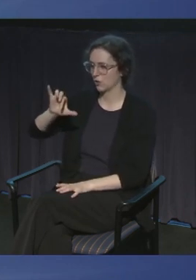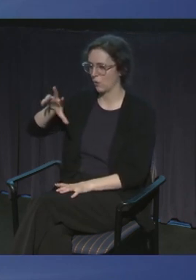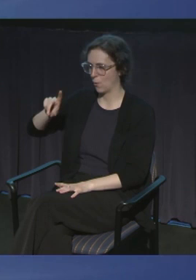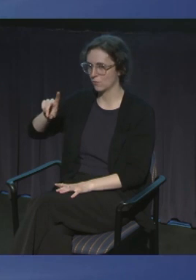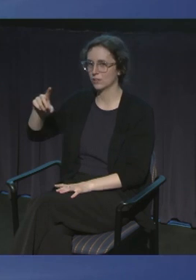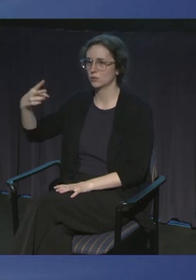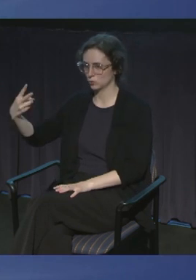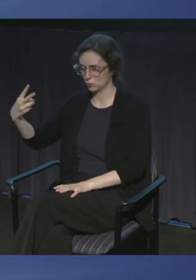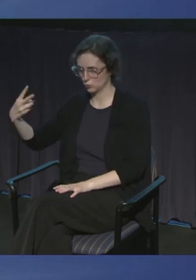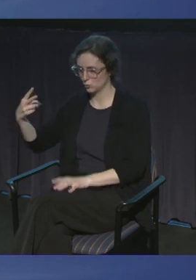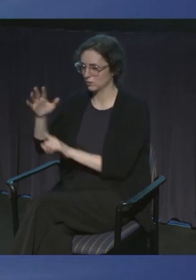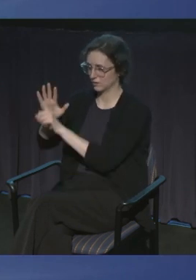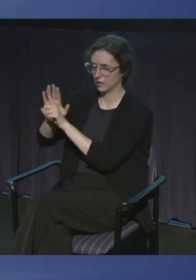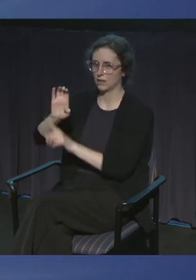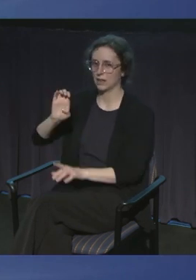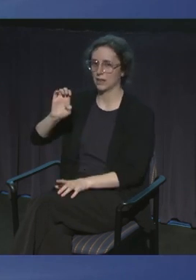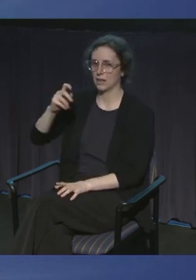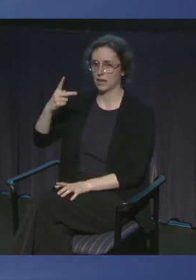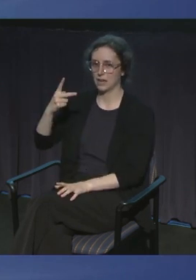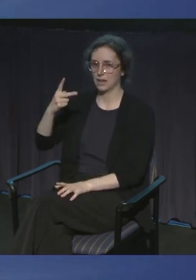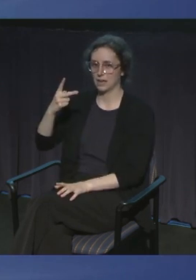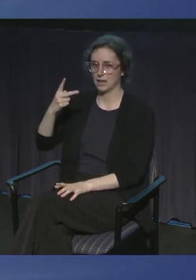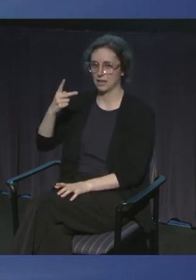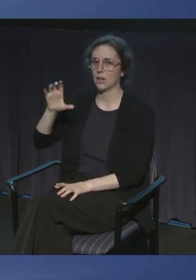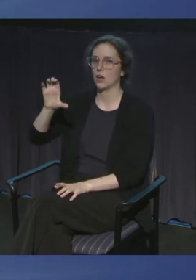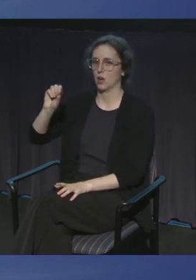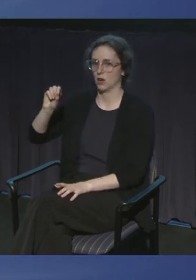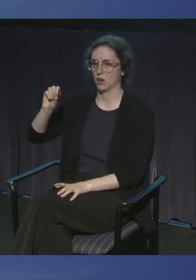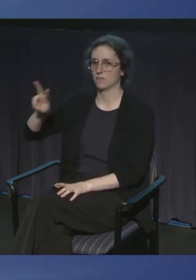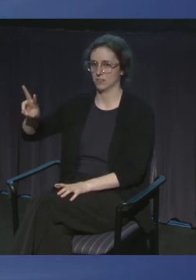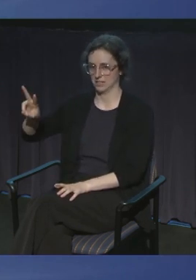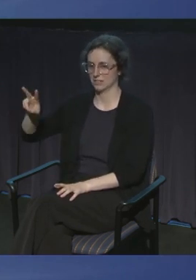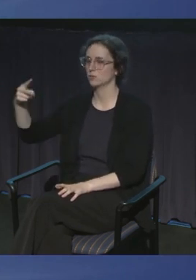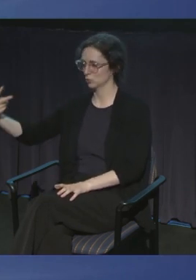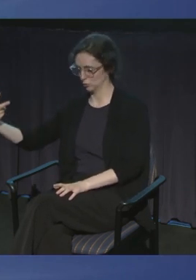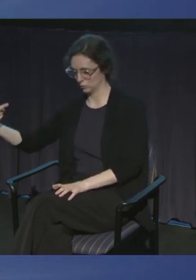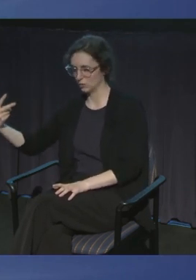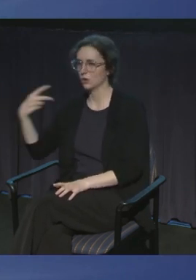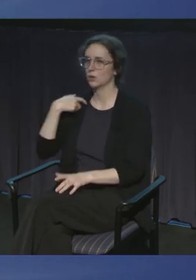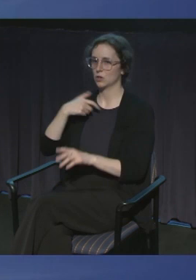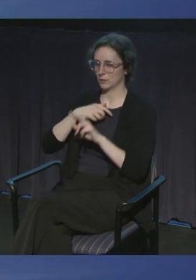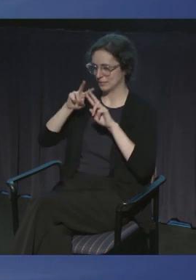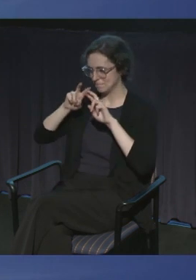LOOKED AT SARS COVID-2 EPITHELIAL CELLS. I REMEMBER THIS IS THE FACE OF PFU AND WE